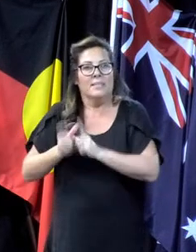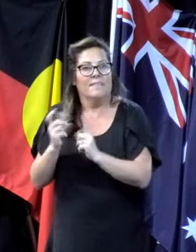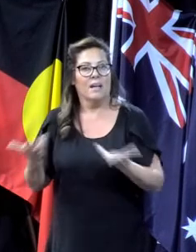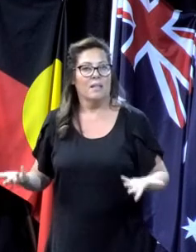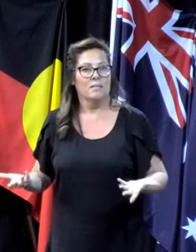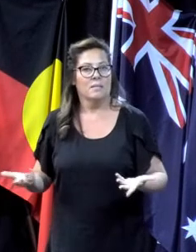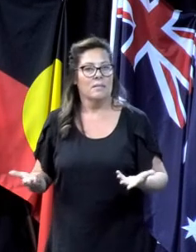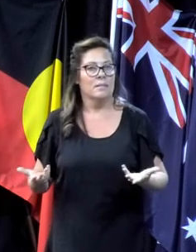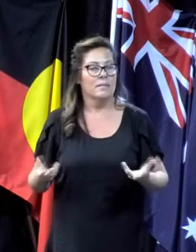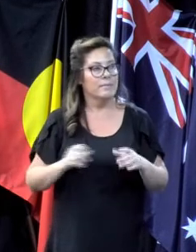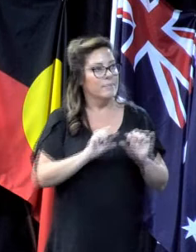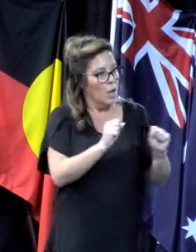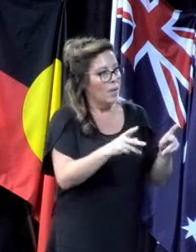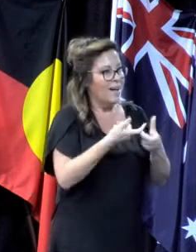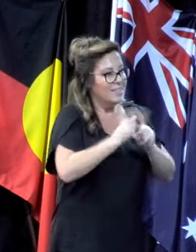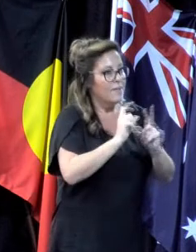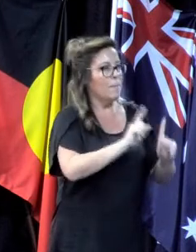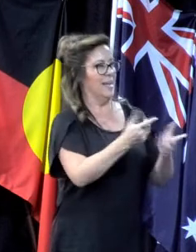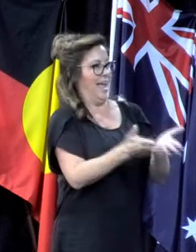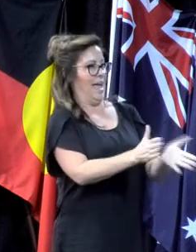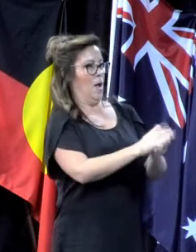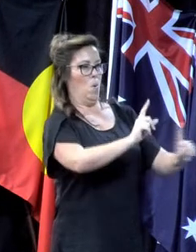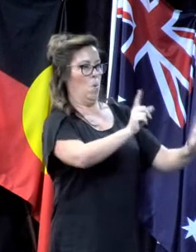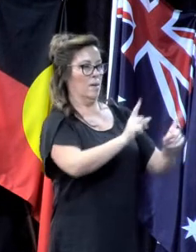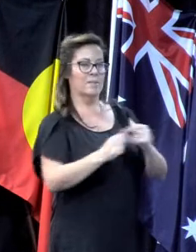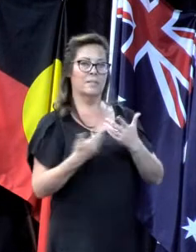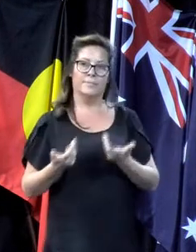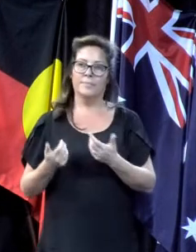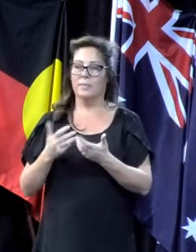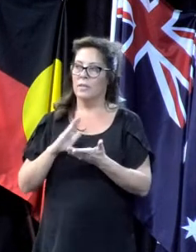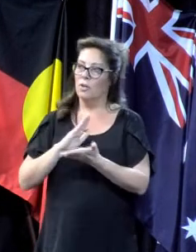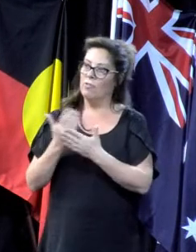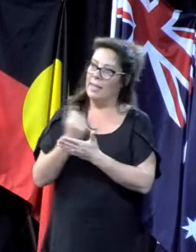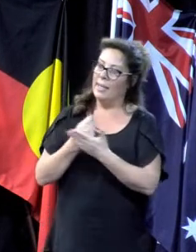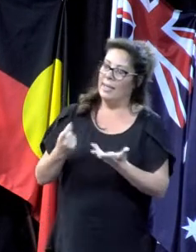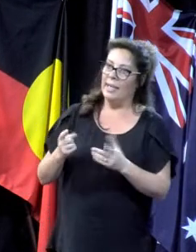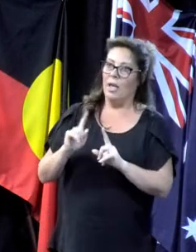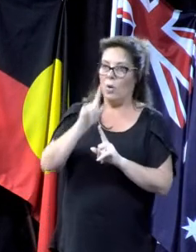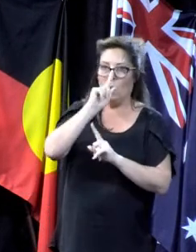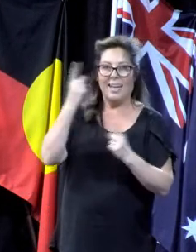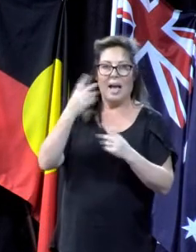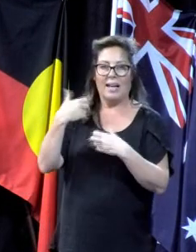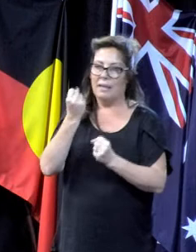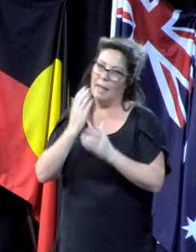Well, you don’t get that holistic picture of the student, and it takes us... It just takes a more lengthy-time period